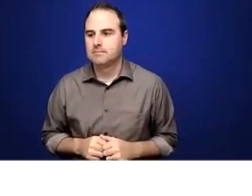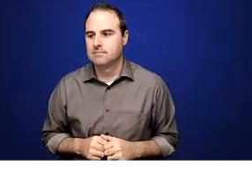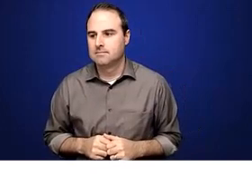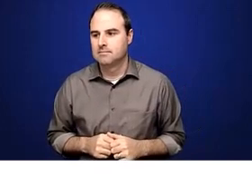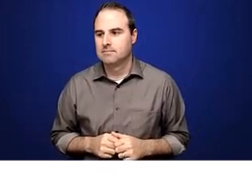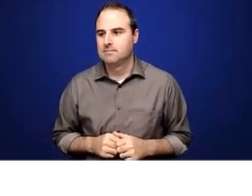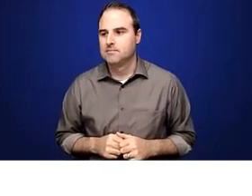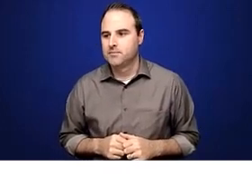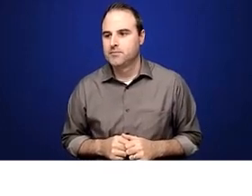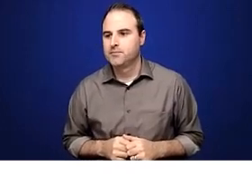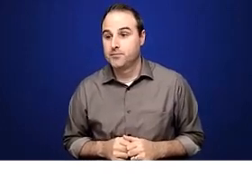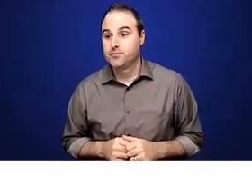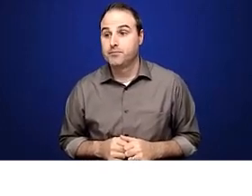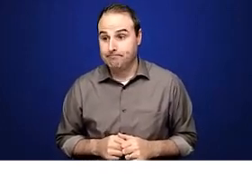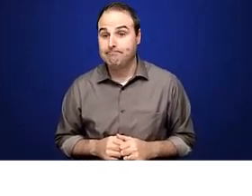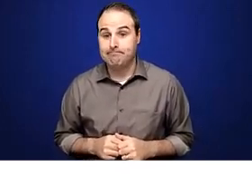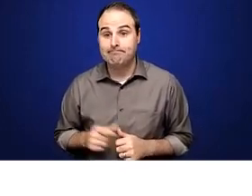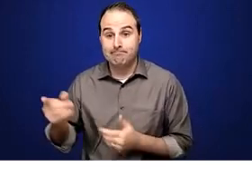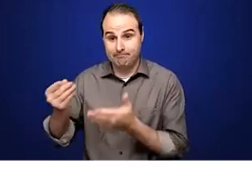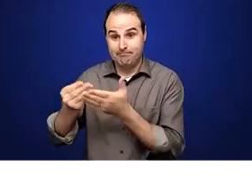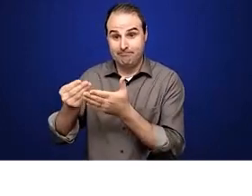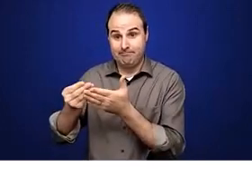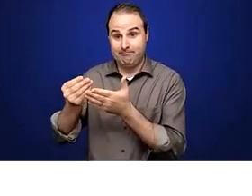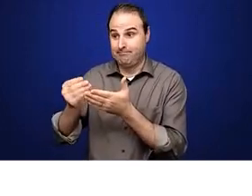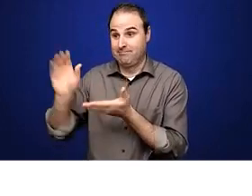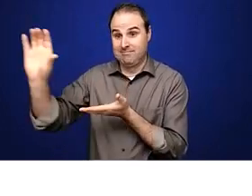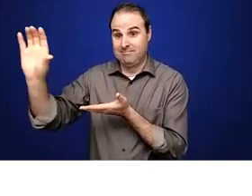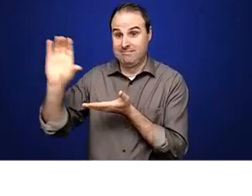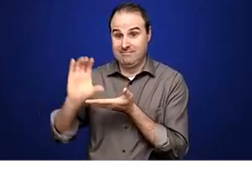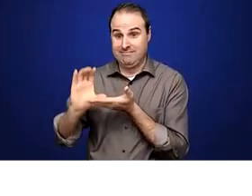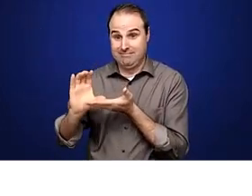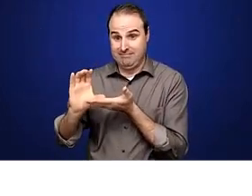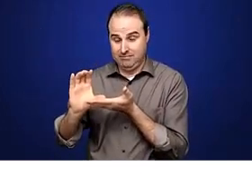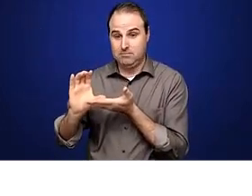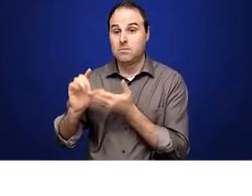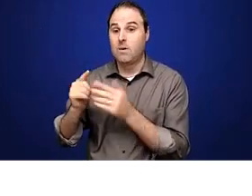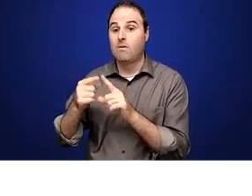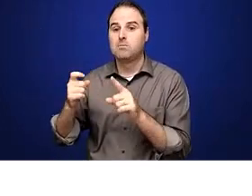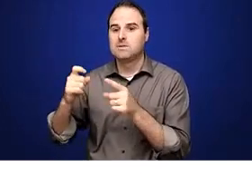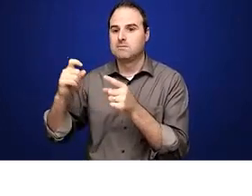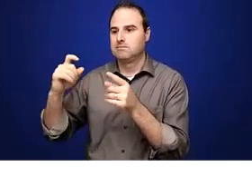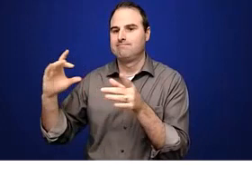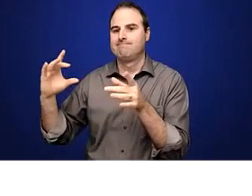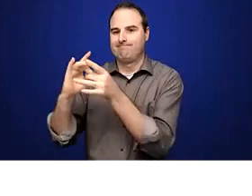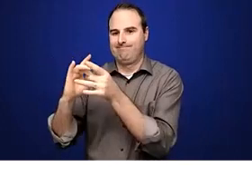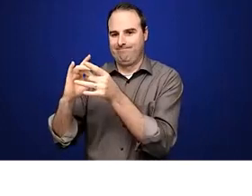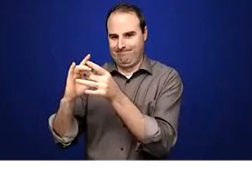So ACED was funded as part of a joint initiative by the Social Sciences and Humanities Research